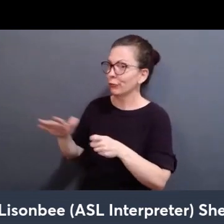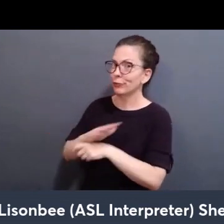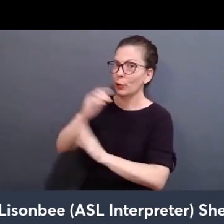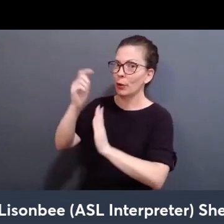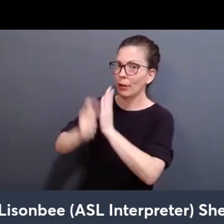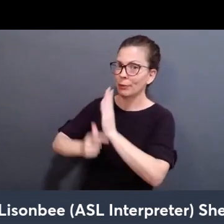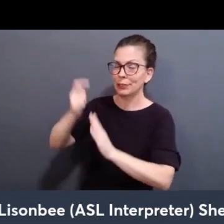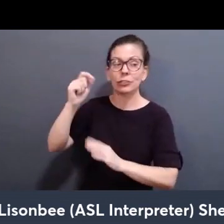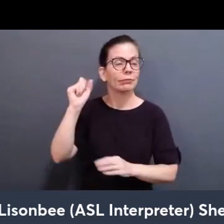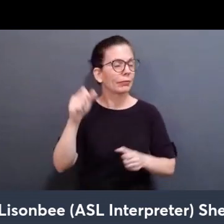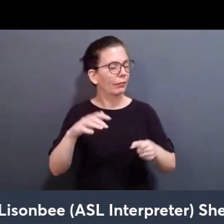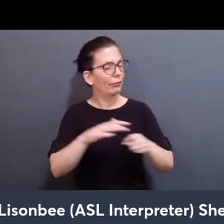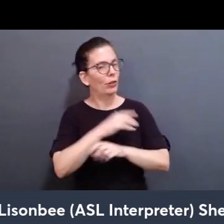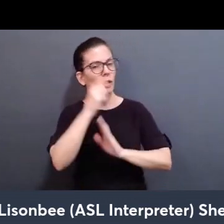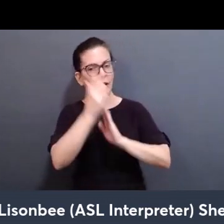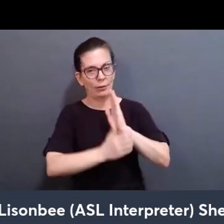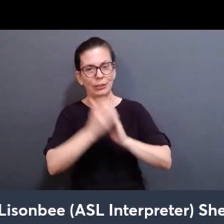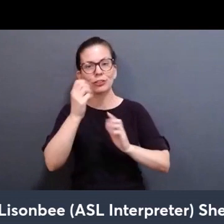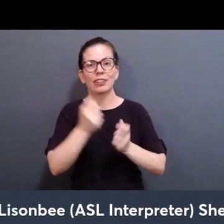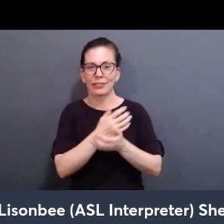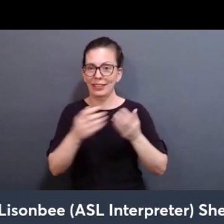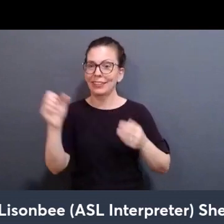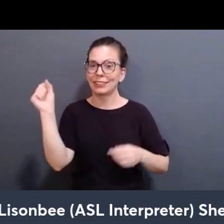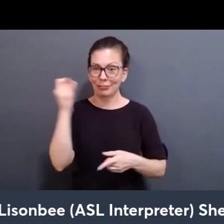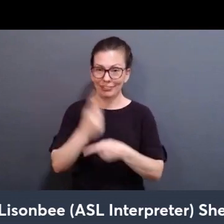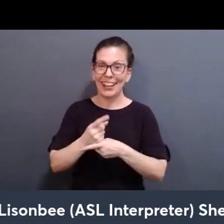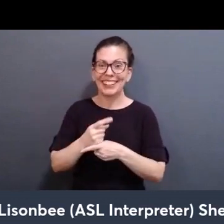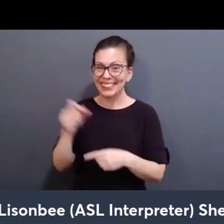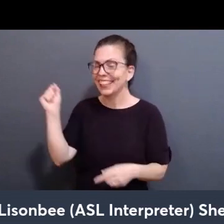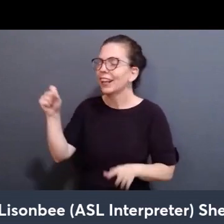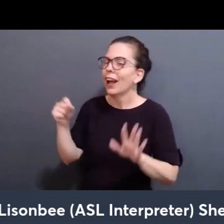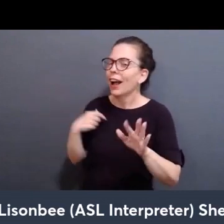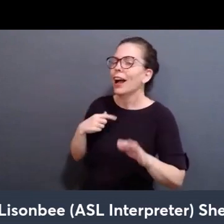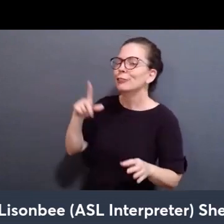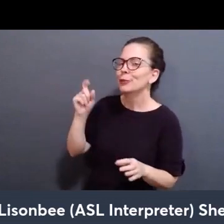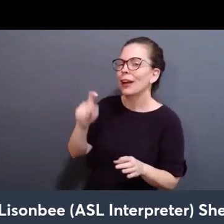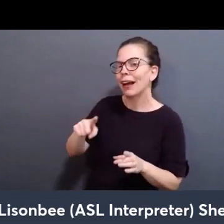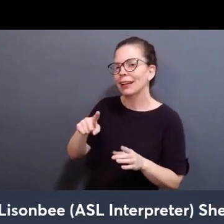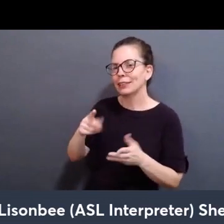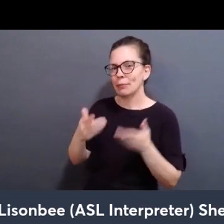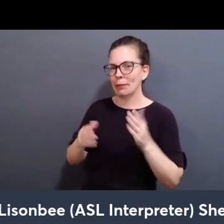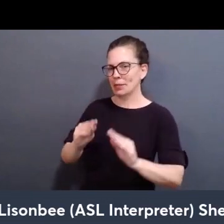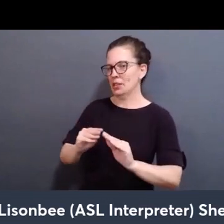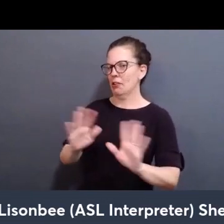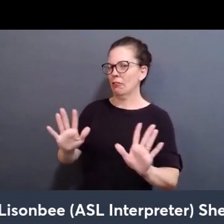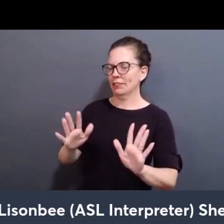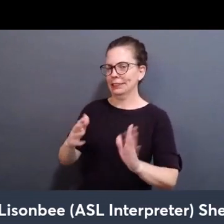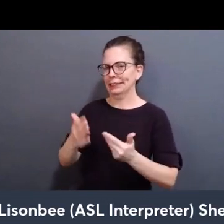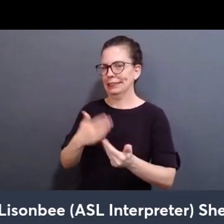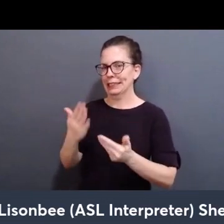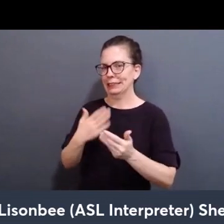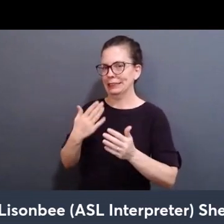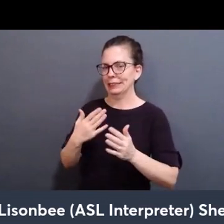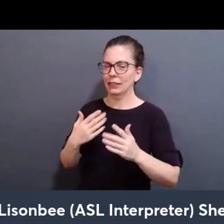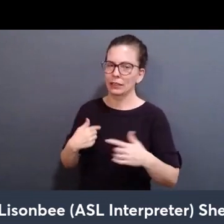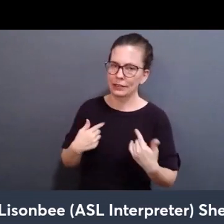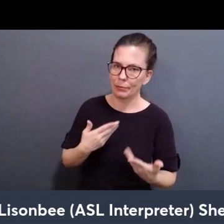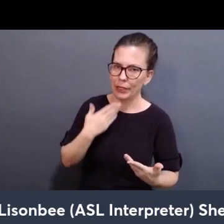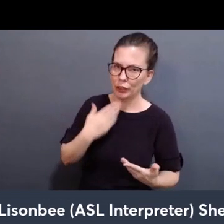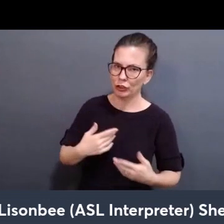Whole automation, anything great. Yeah, let me ask probably the obvious, this is my superpower by the way, I always like to say this is my superpower,